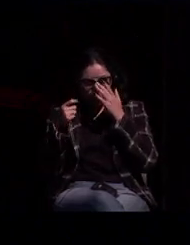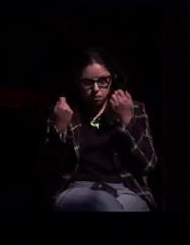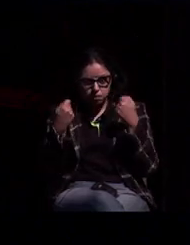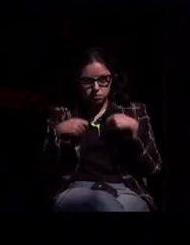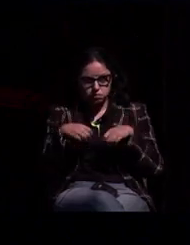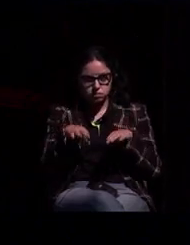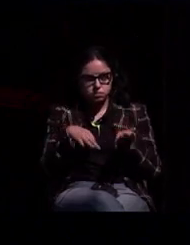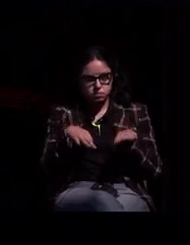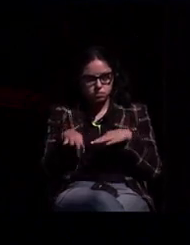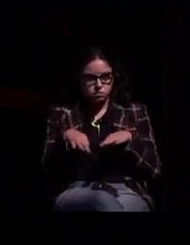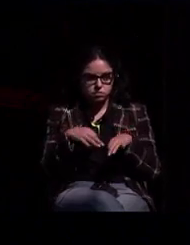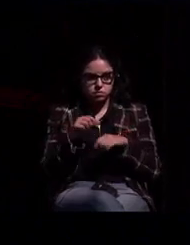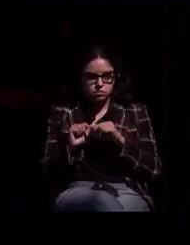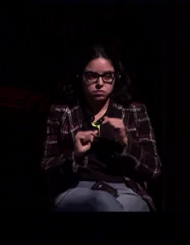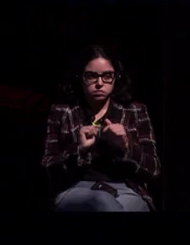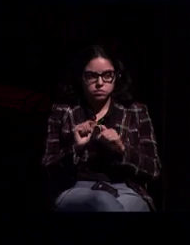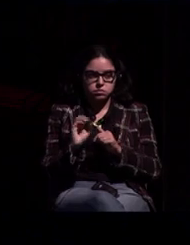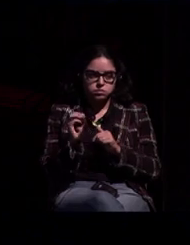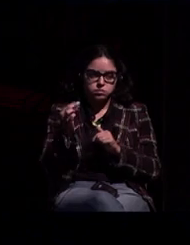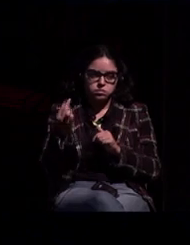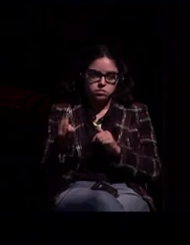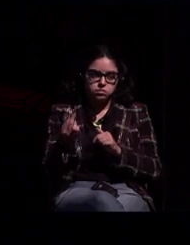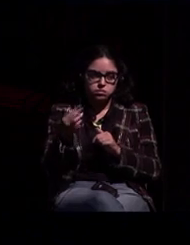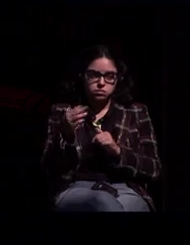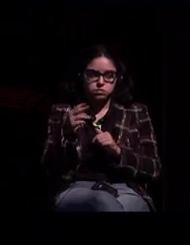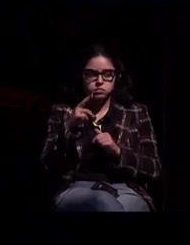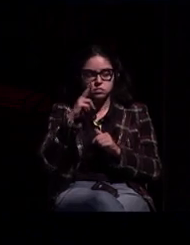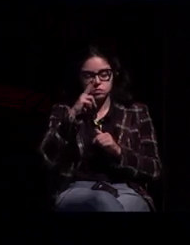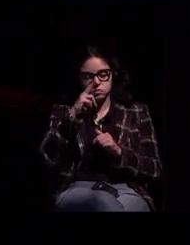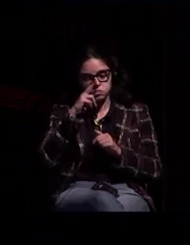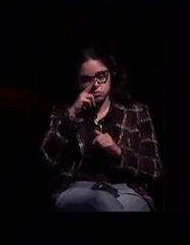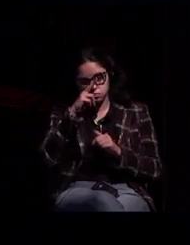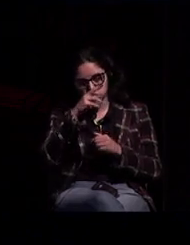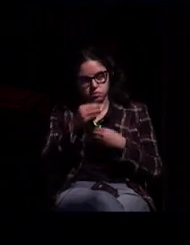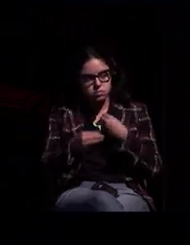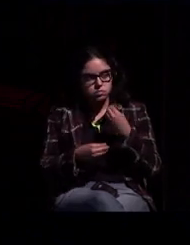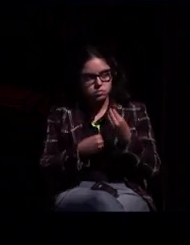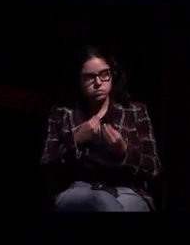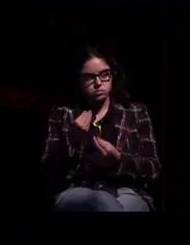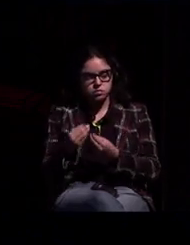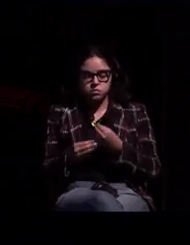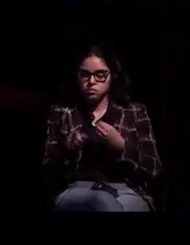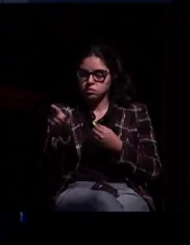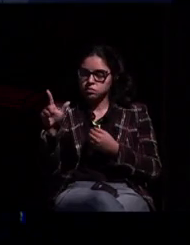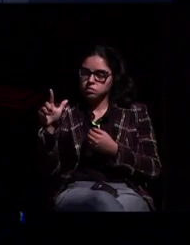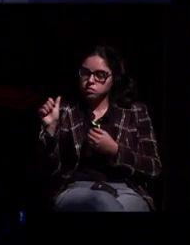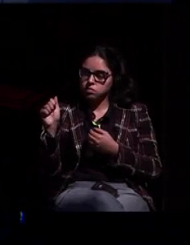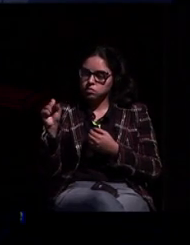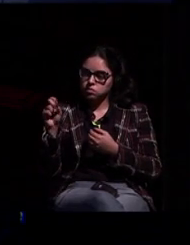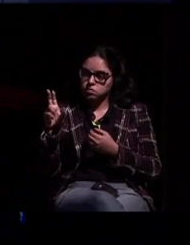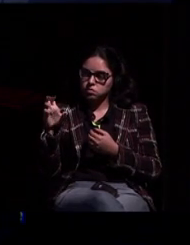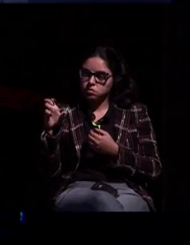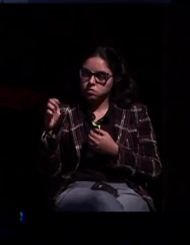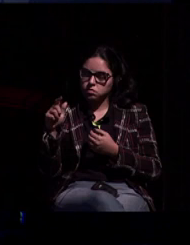We have significant experiences like the Vegas workers’ union that were able to bargain city-wide salaries, better working conditions